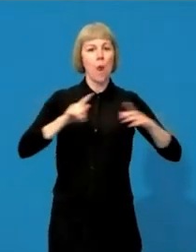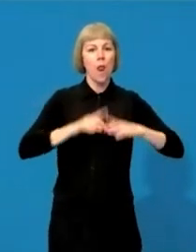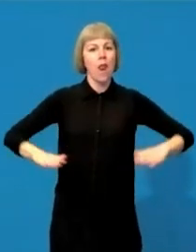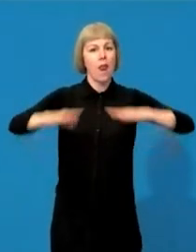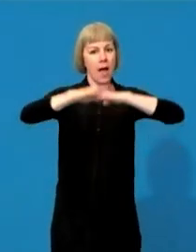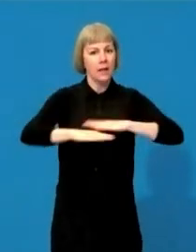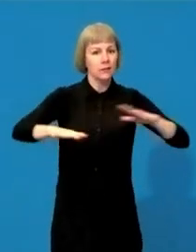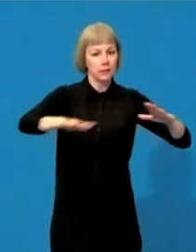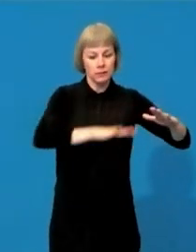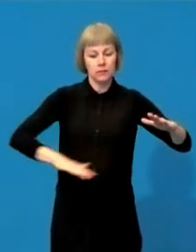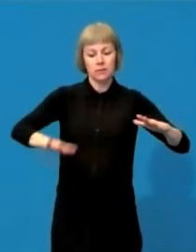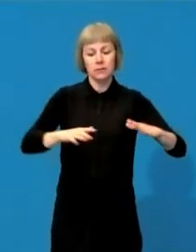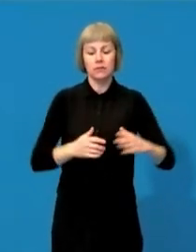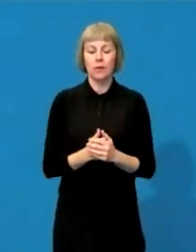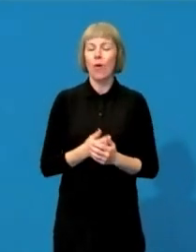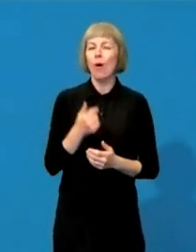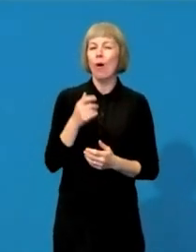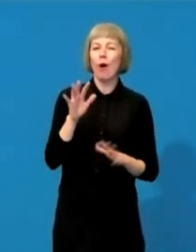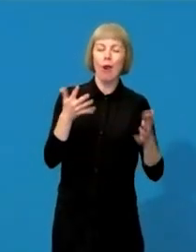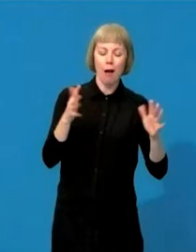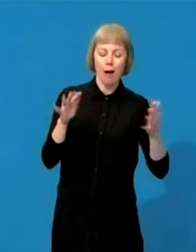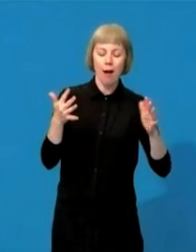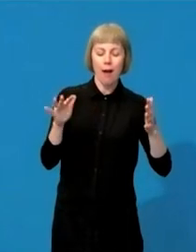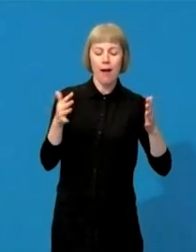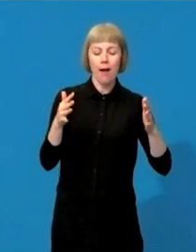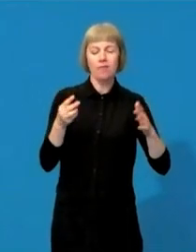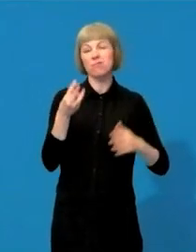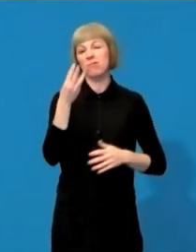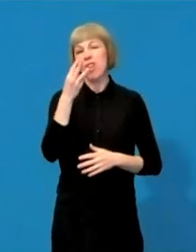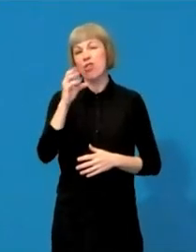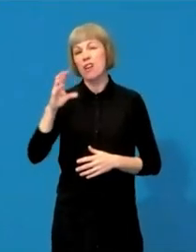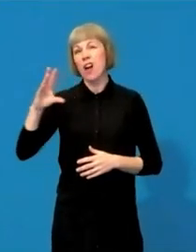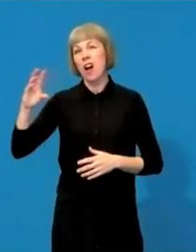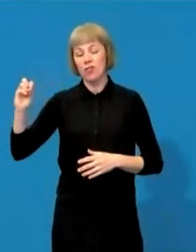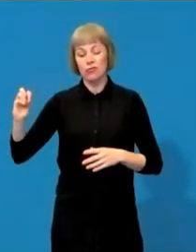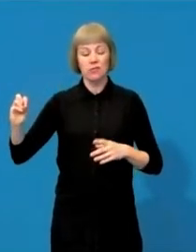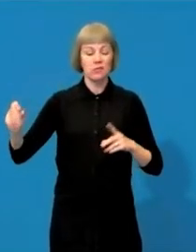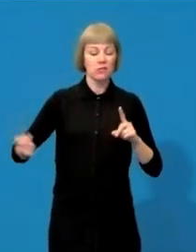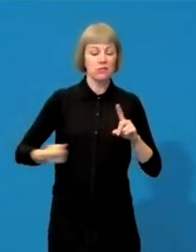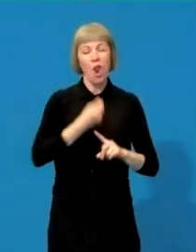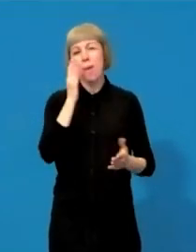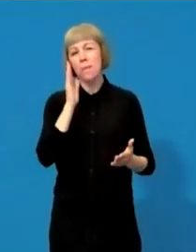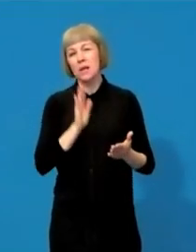Well, it sort of expands, I would say, over two, three hundred kilometres, you